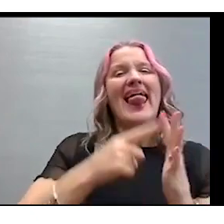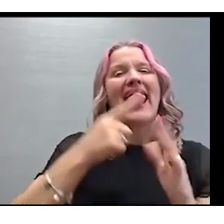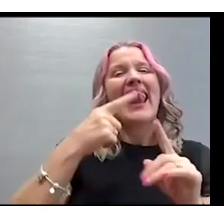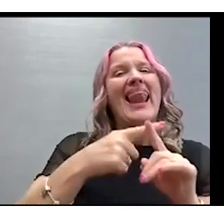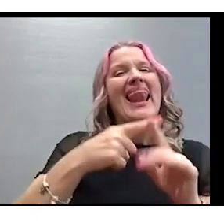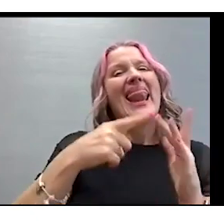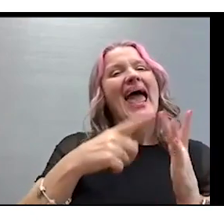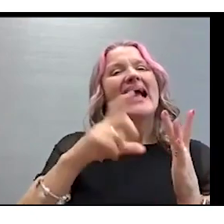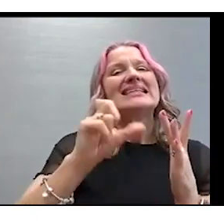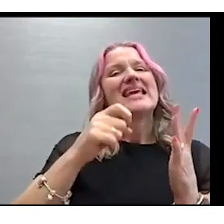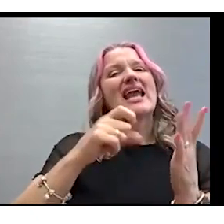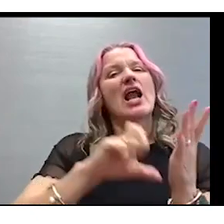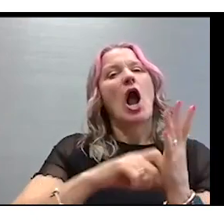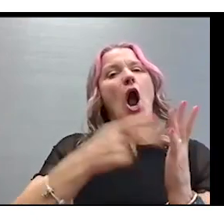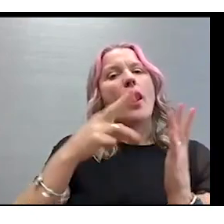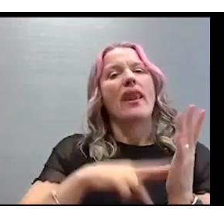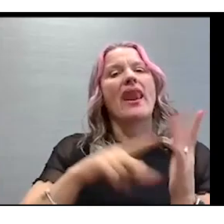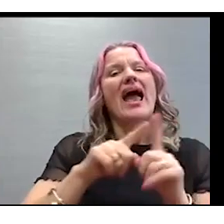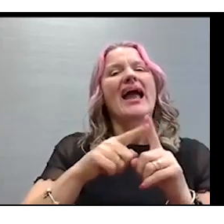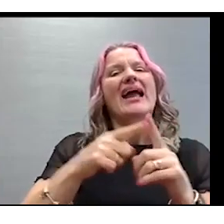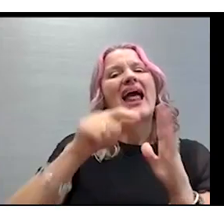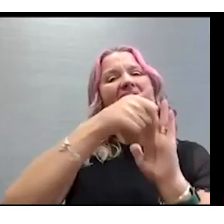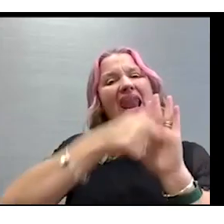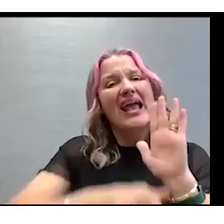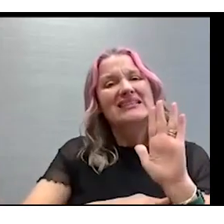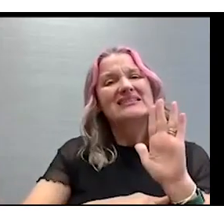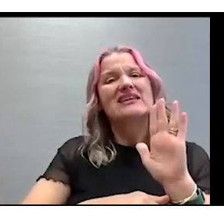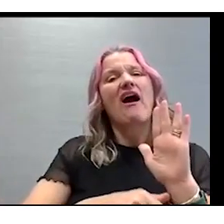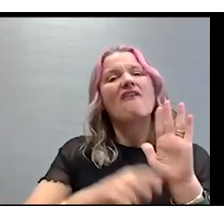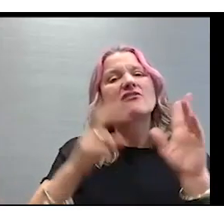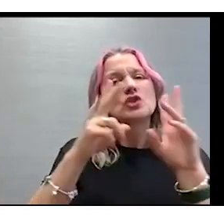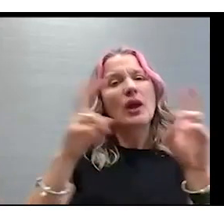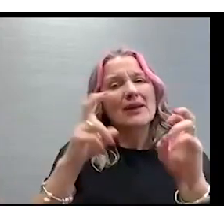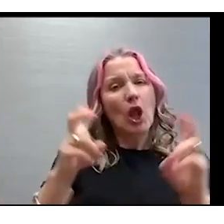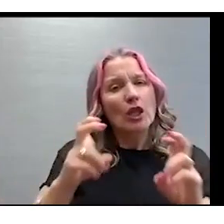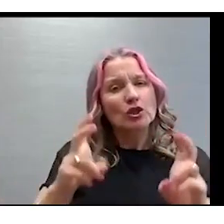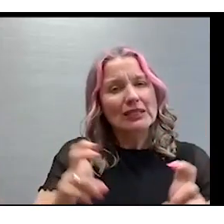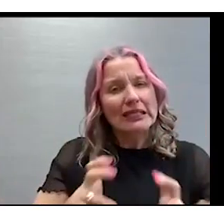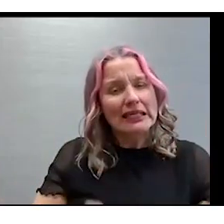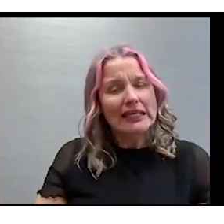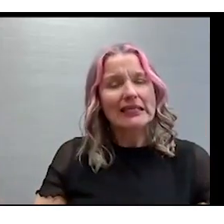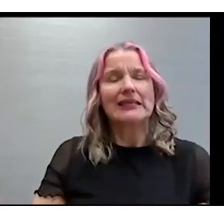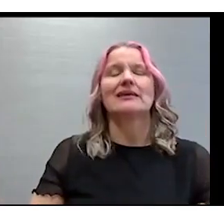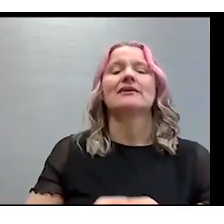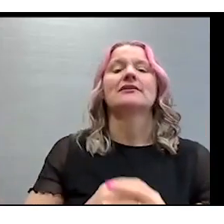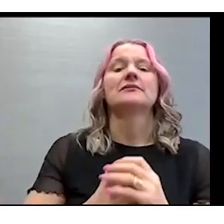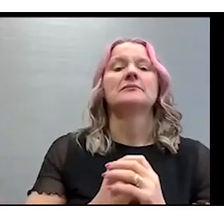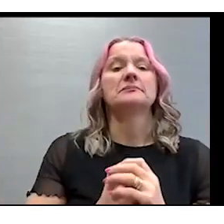of terminology, both in normal terminology, ableist technology terminology and you know,